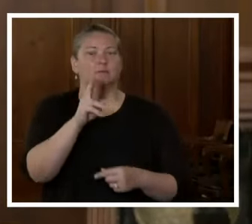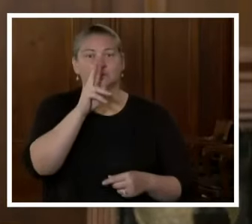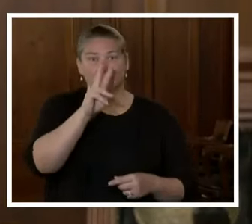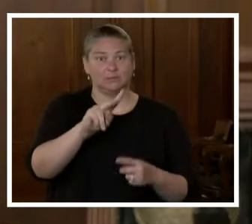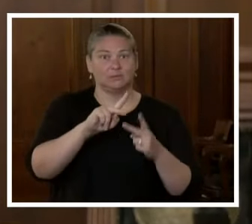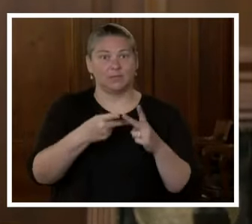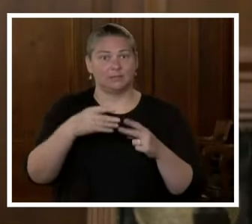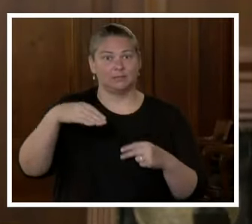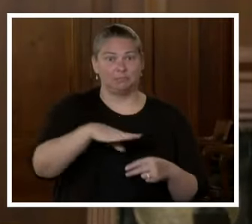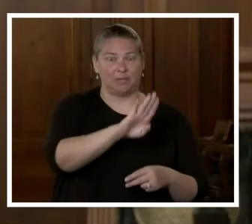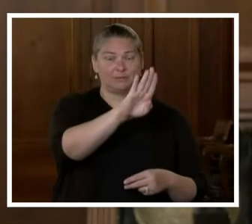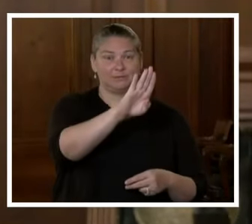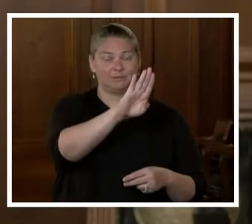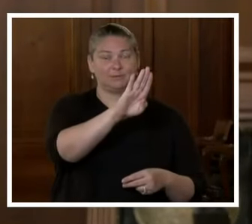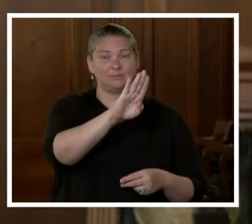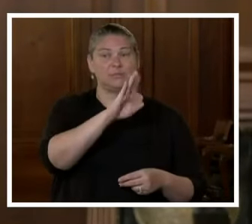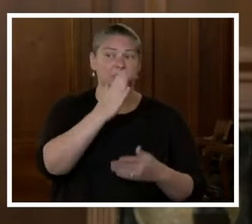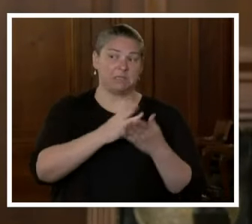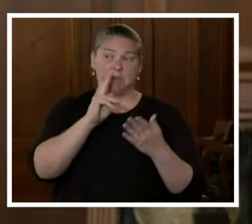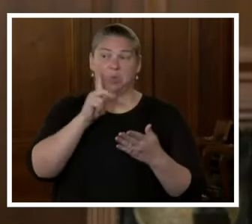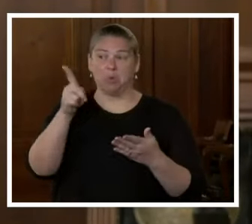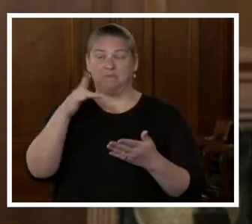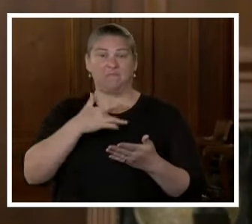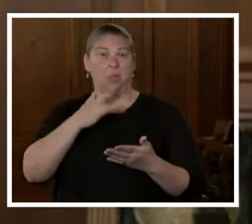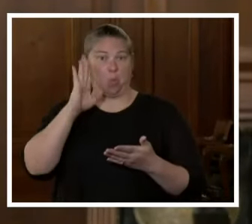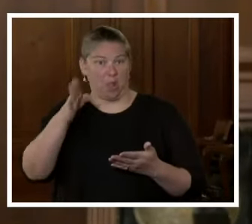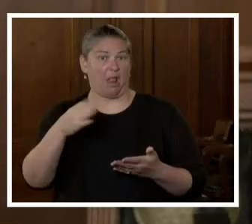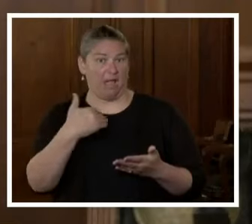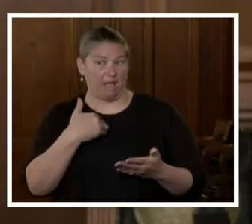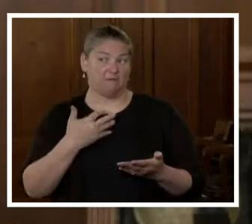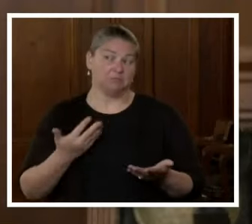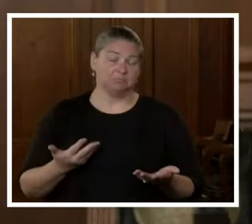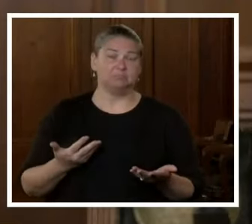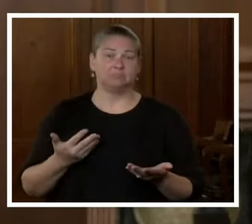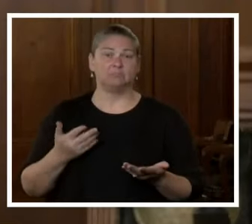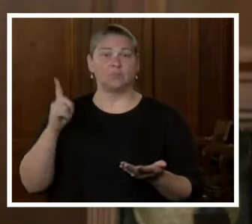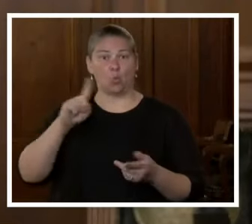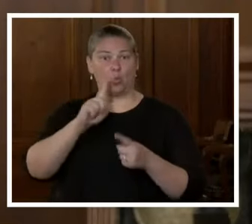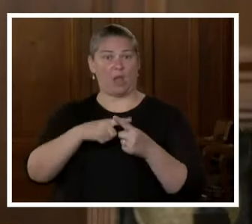HEALTH CARE CAPACITY THAT THEN LEADS TO MORE DEATHS. THE POSITION THAT WE ARE IN NOW